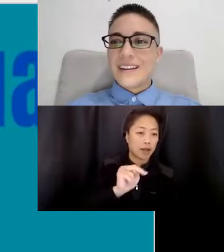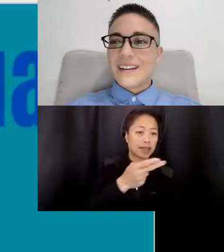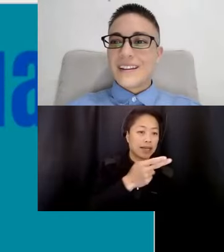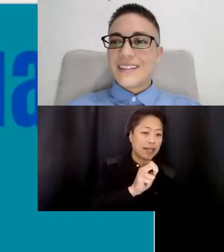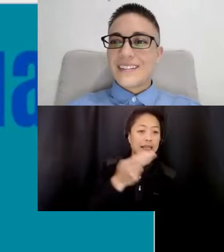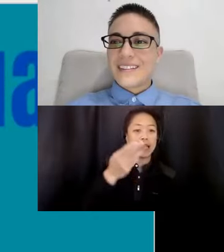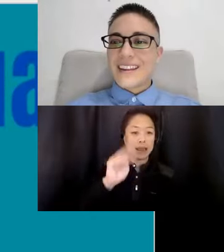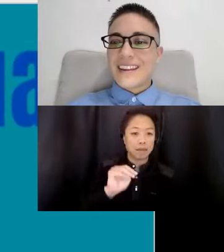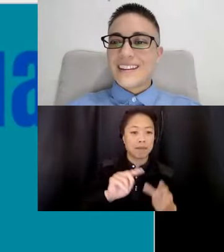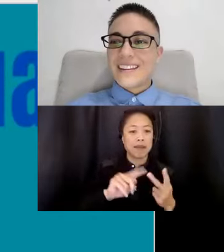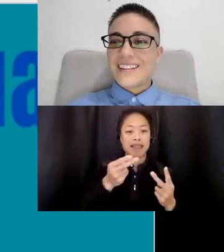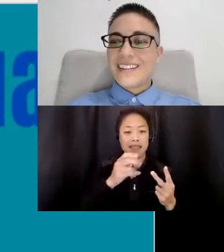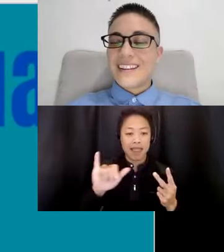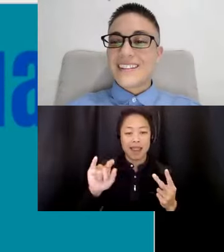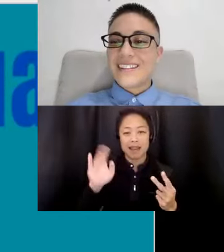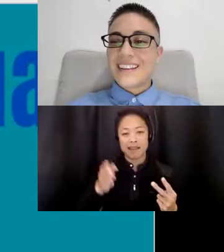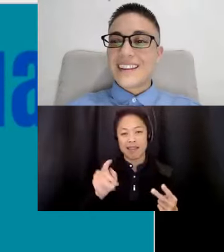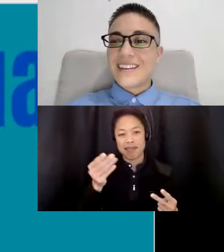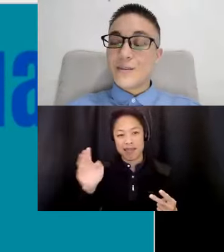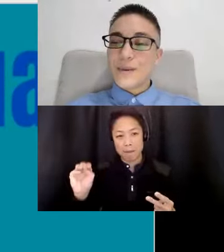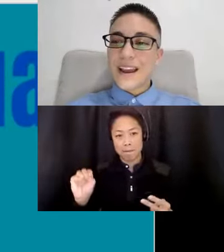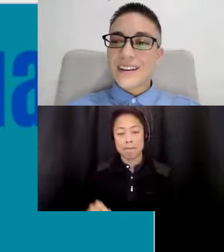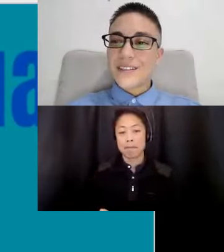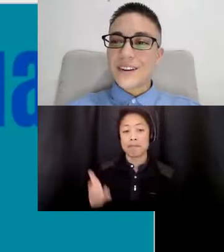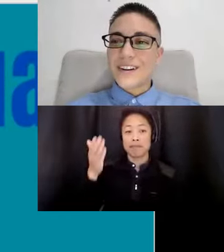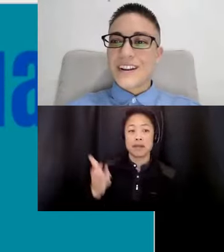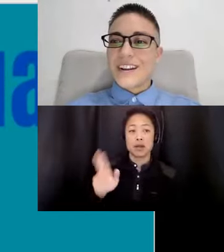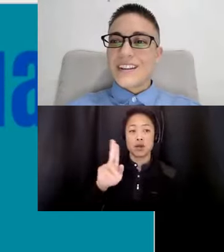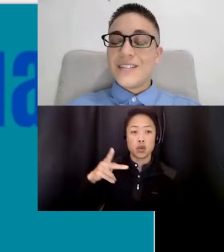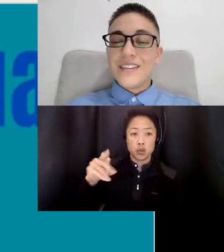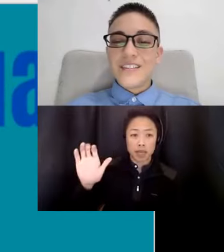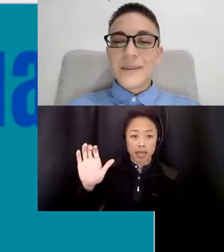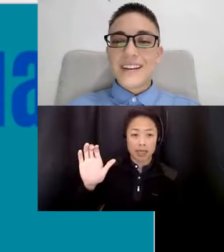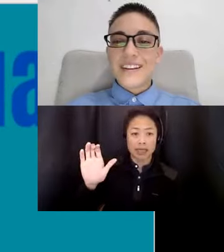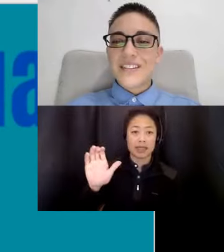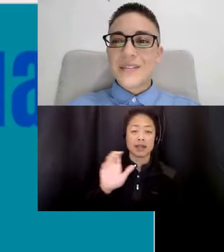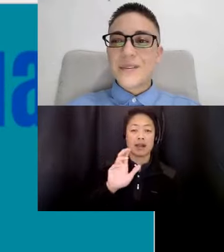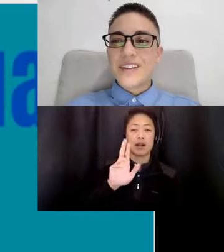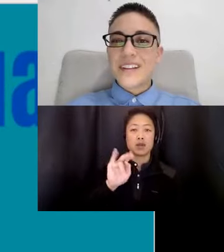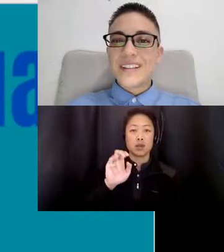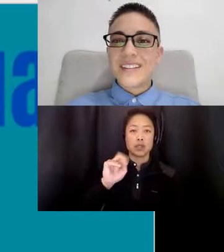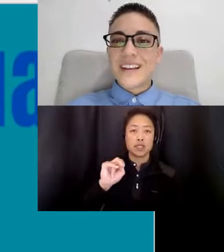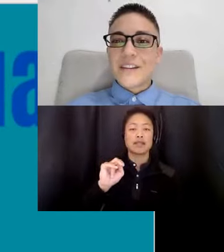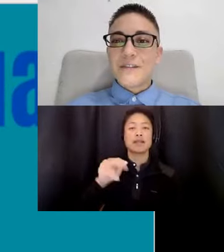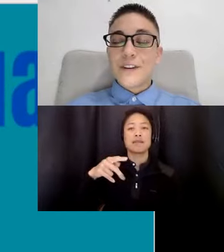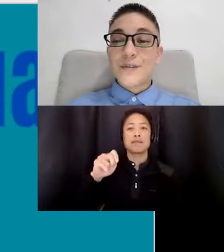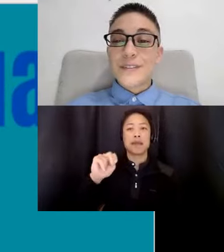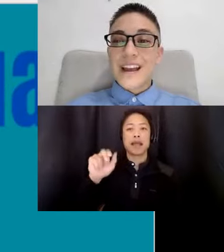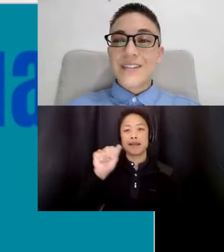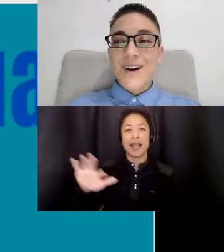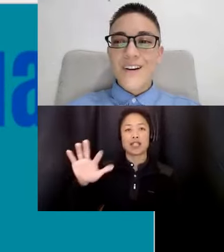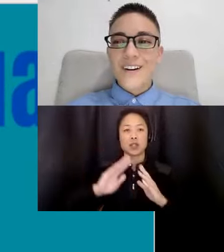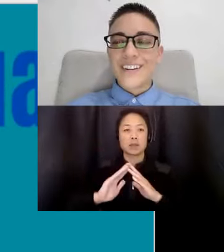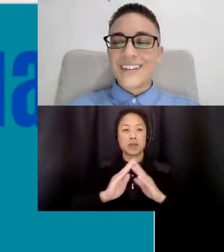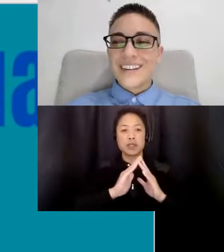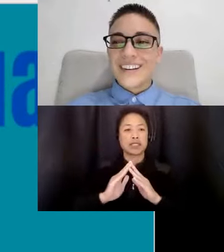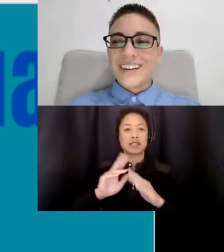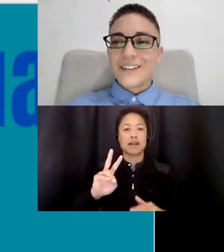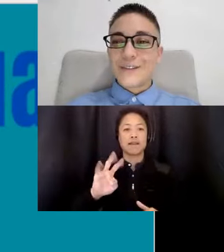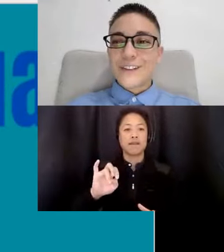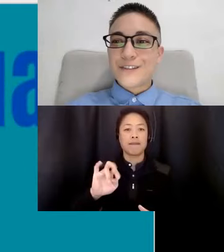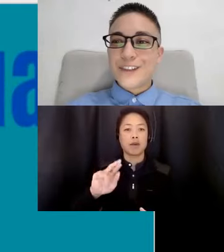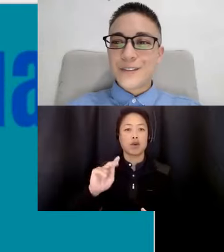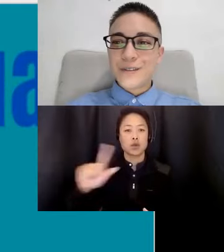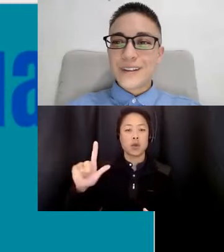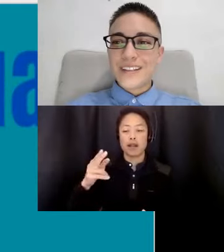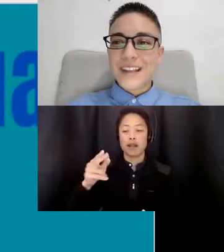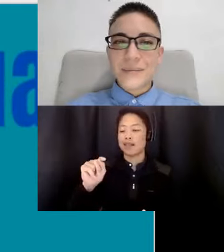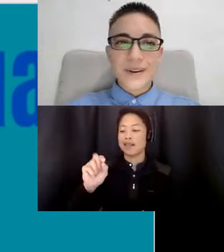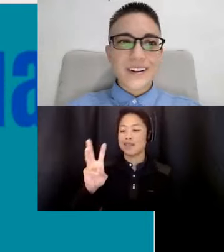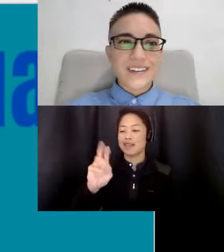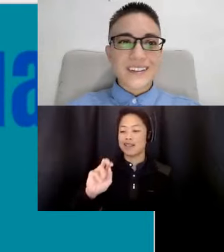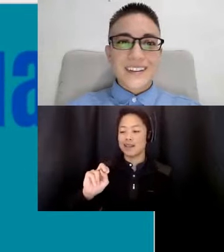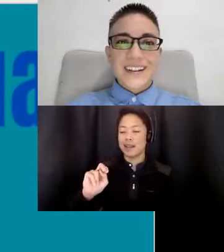and this the UPAC, or Union of Pan Asian Communities Virtual Town Hall, the first of two in December.